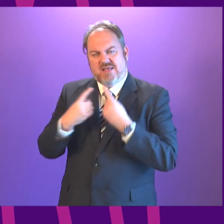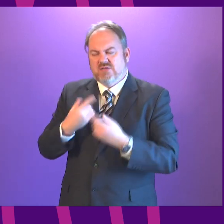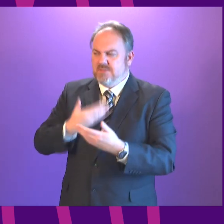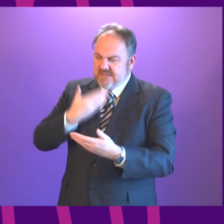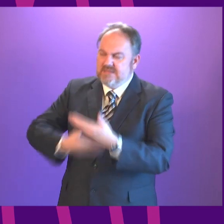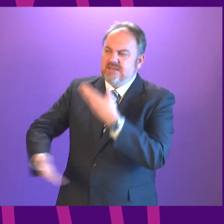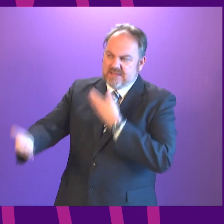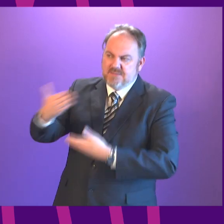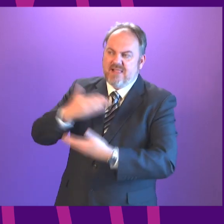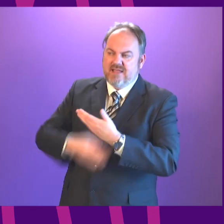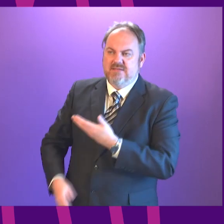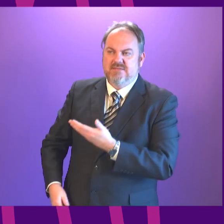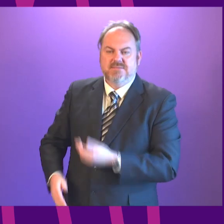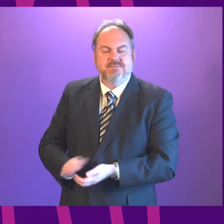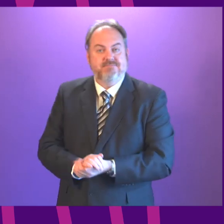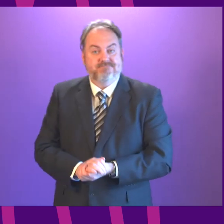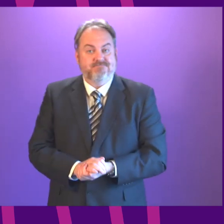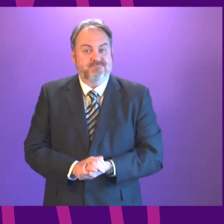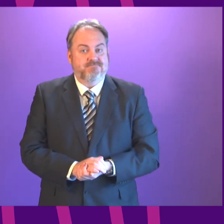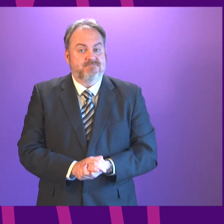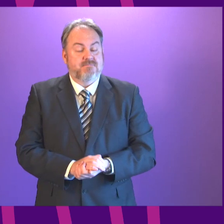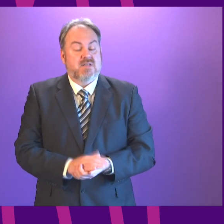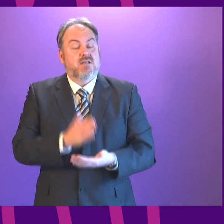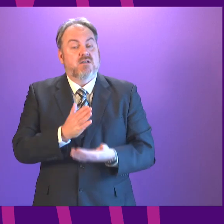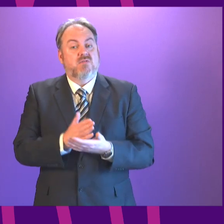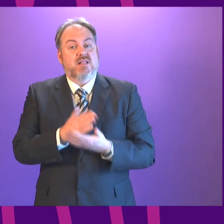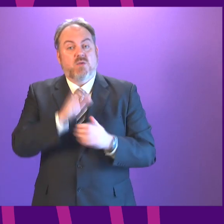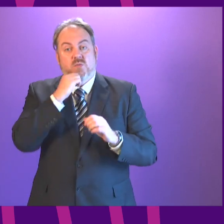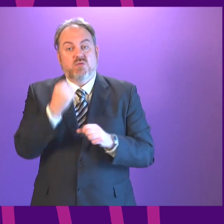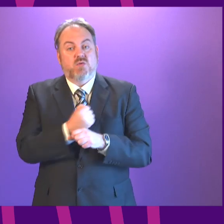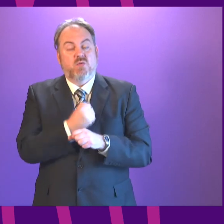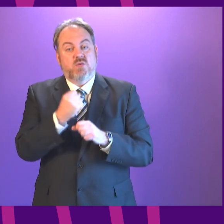The First Minister: We will carry out a review two weeks after